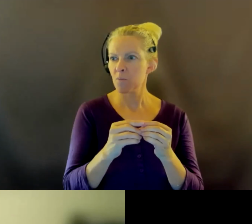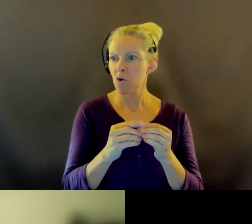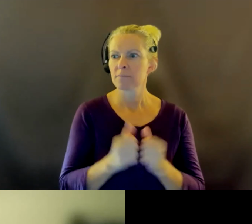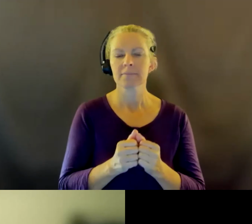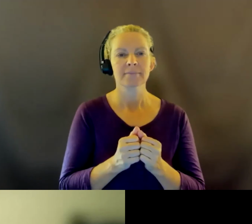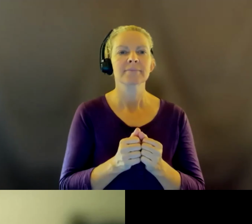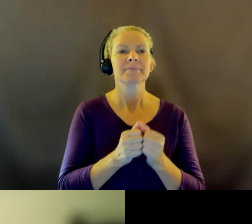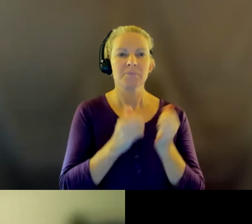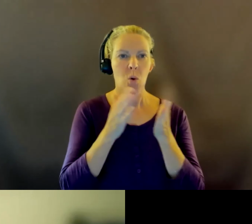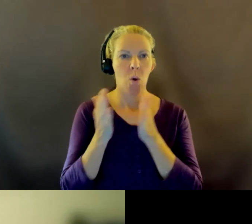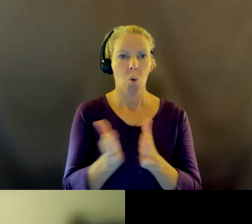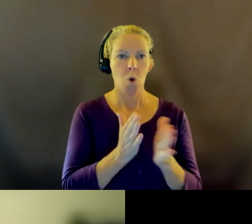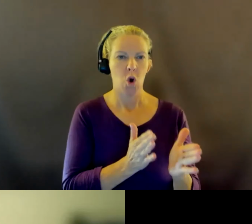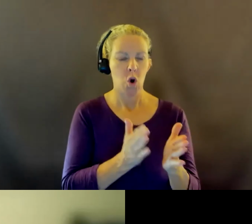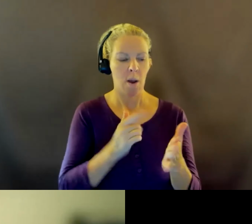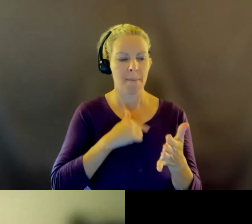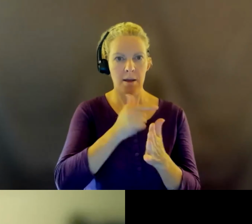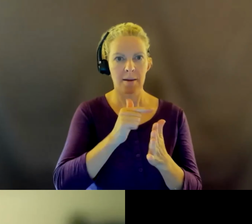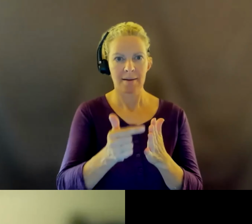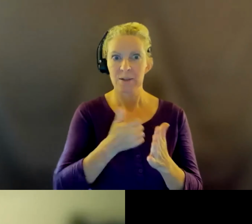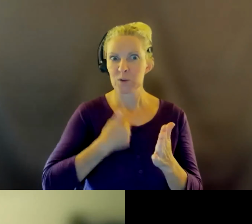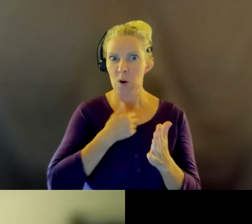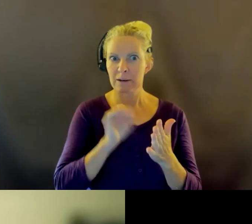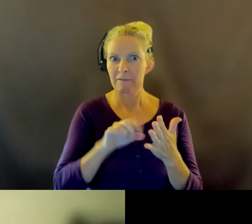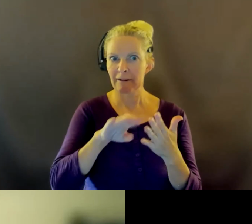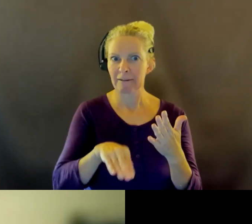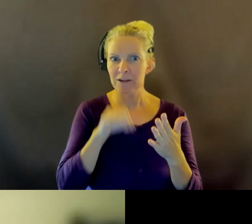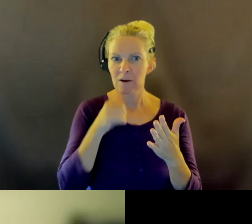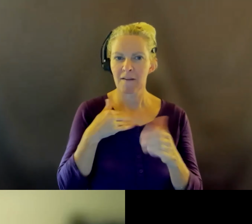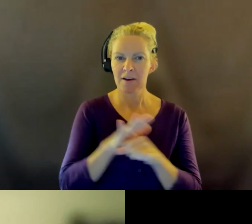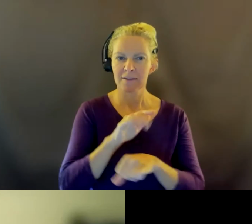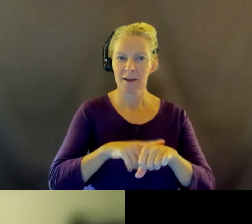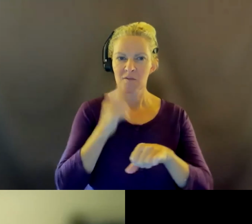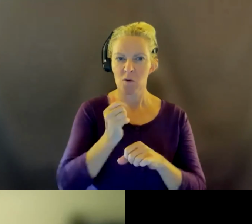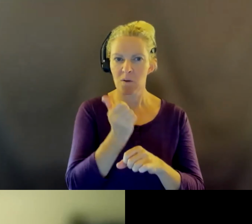Apologies if we cannot get to everybody. What is your recommendation about mentioning color in alt text?